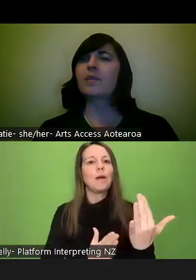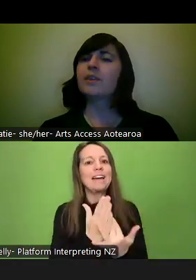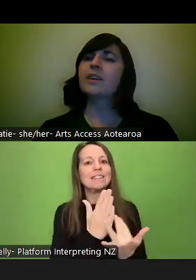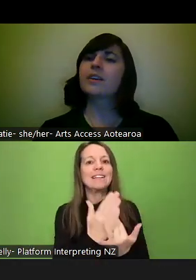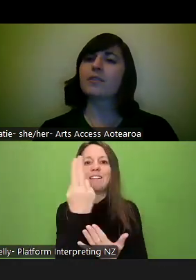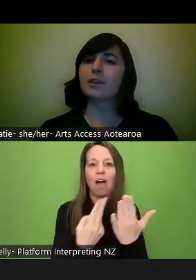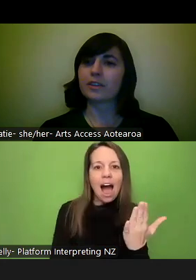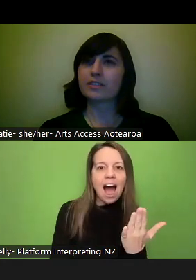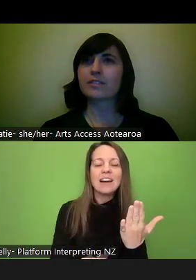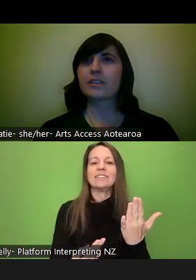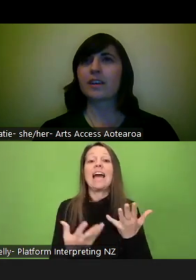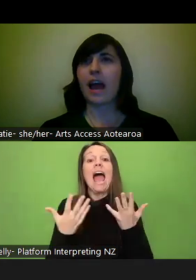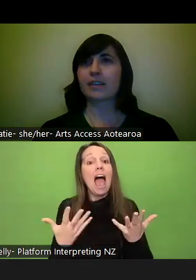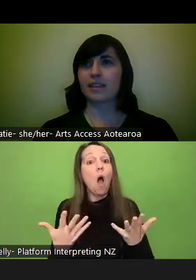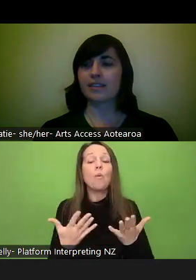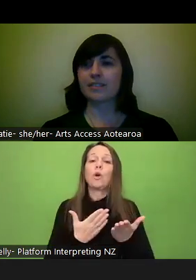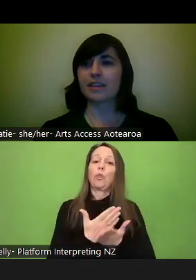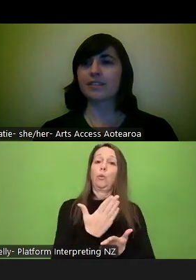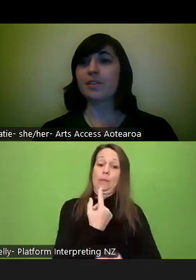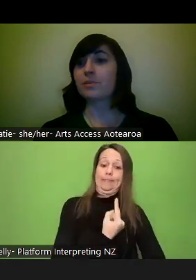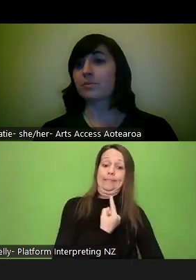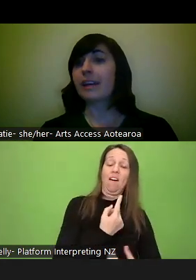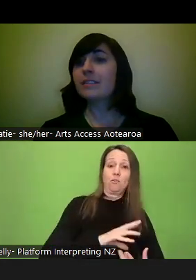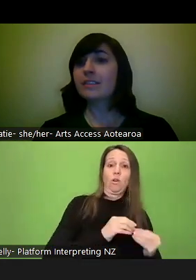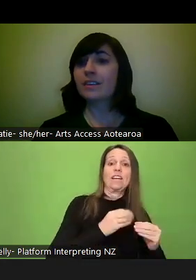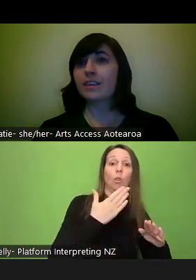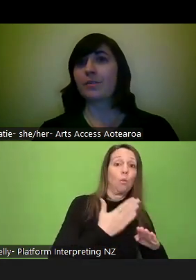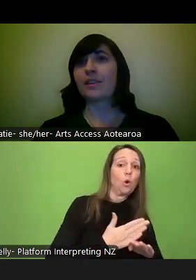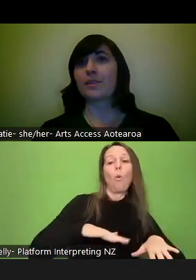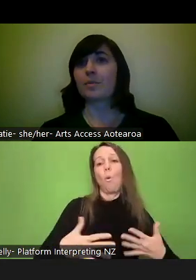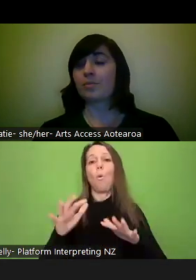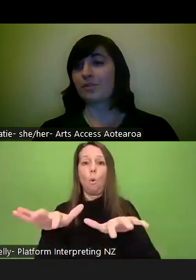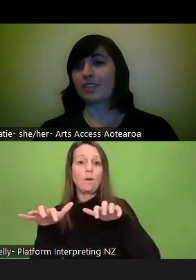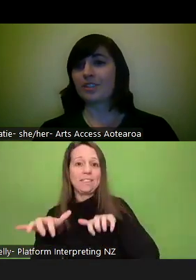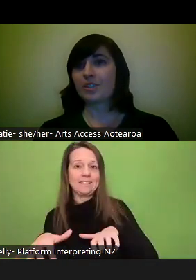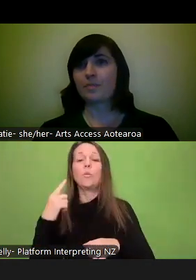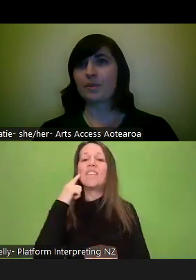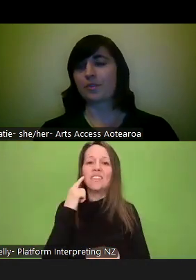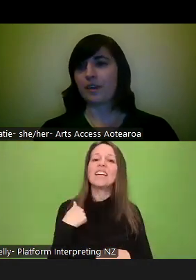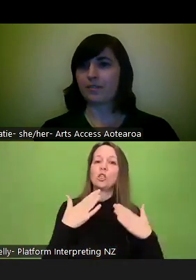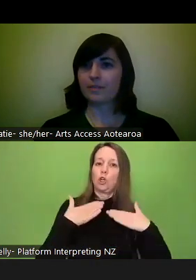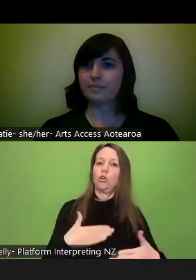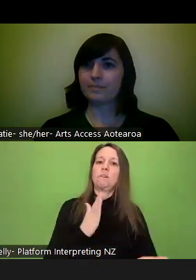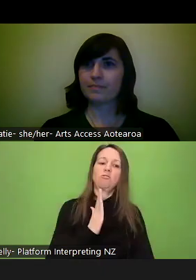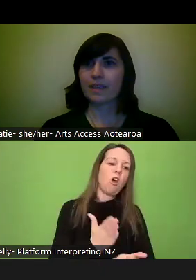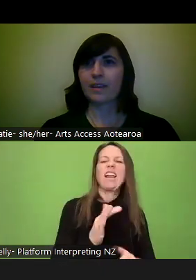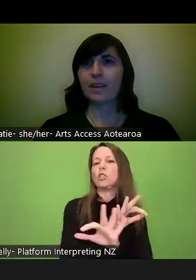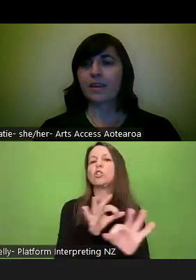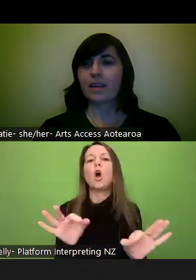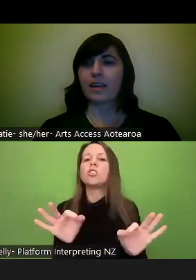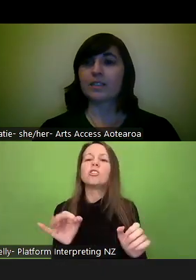And we think of arts access as a human right, rather than a privilege or a favor.